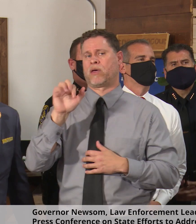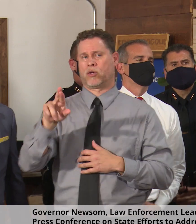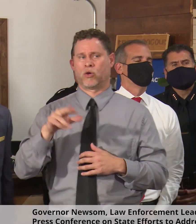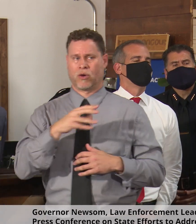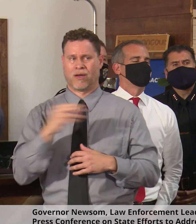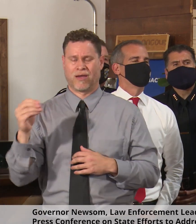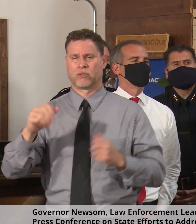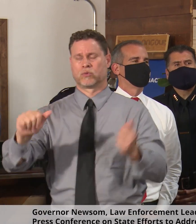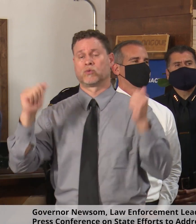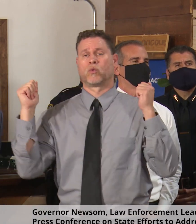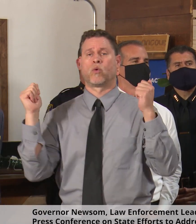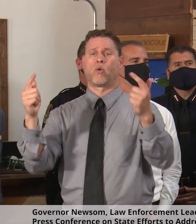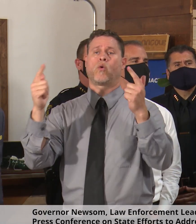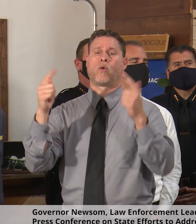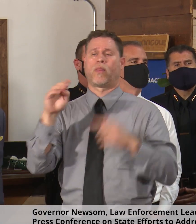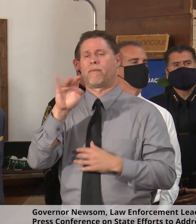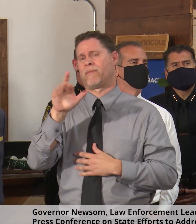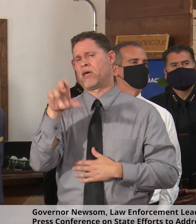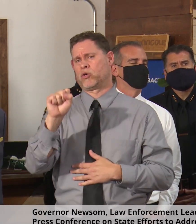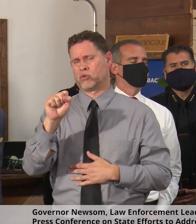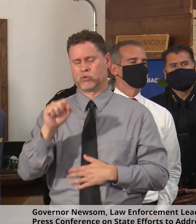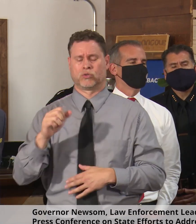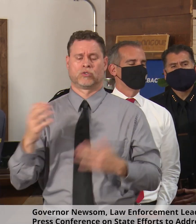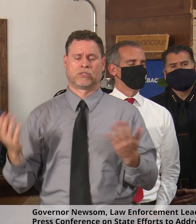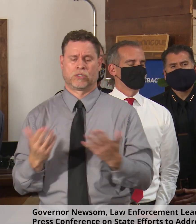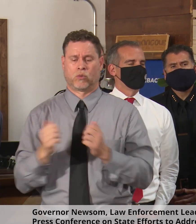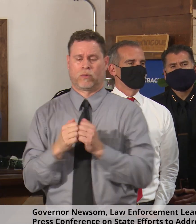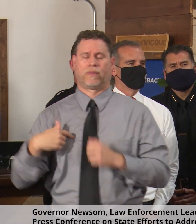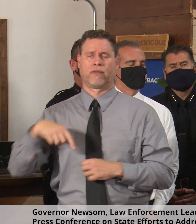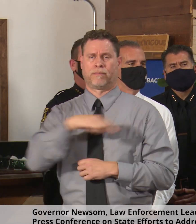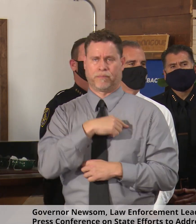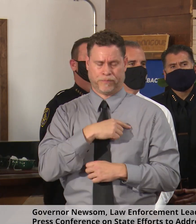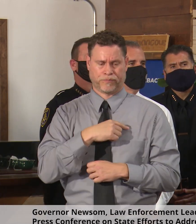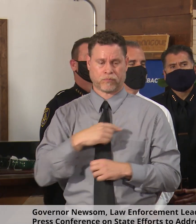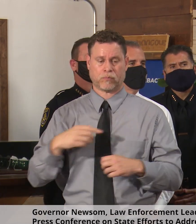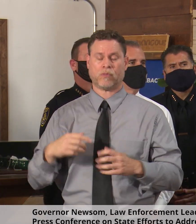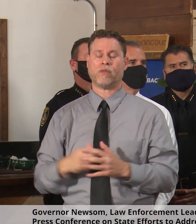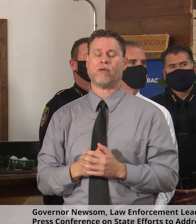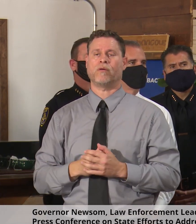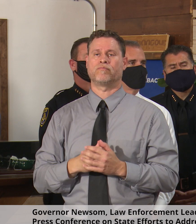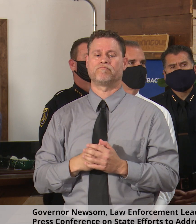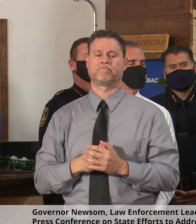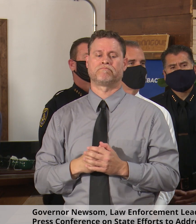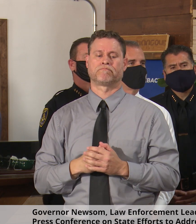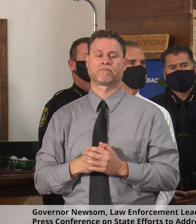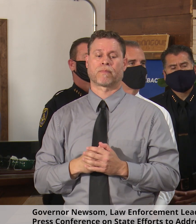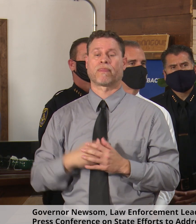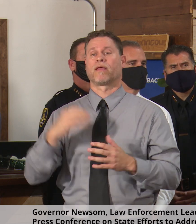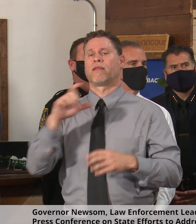and to all the mayors that are assembled with me, all of us rather and to all the police chiefs.